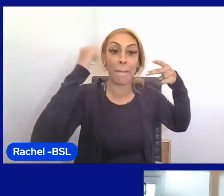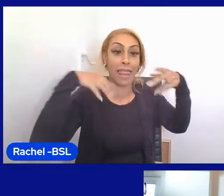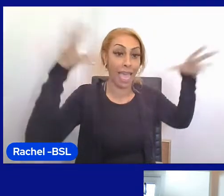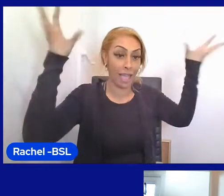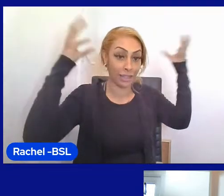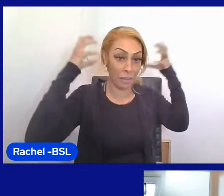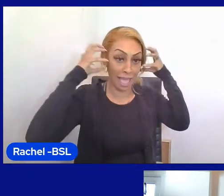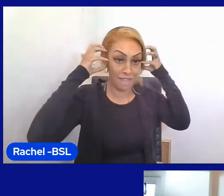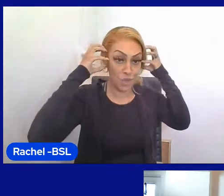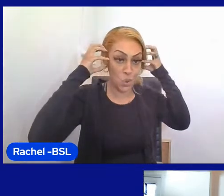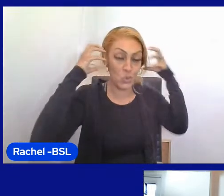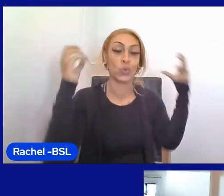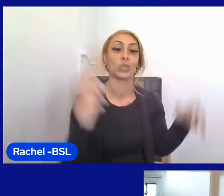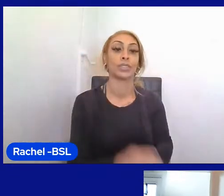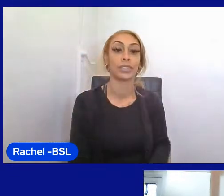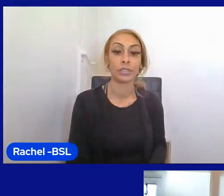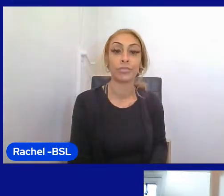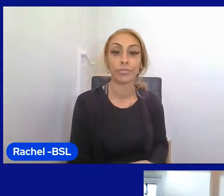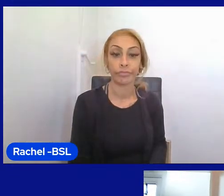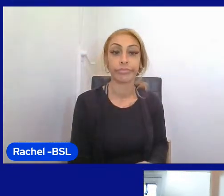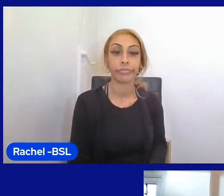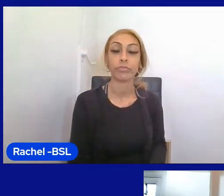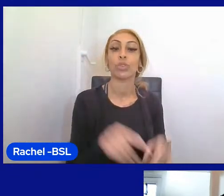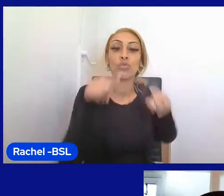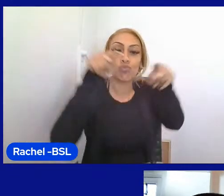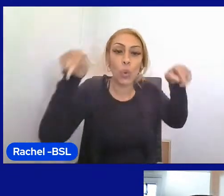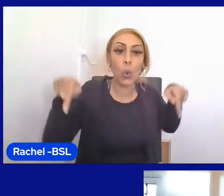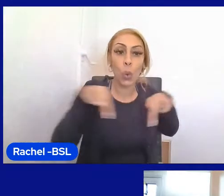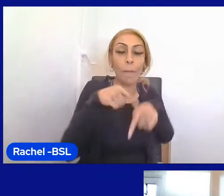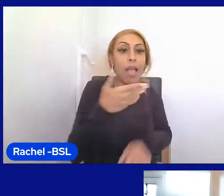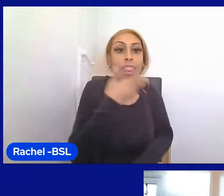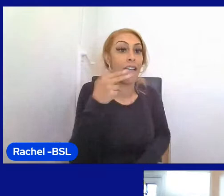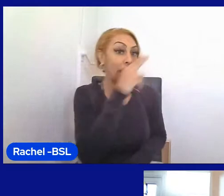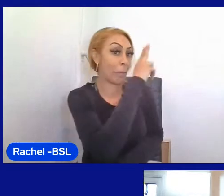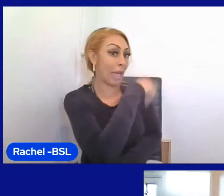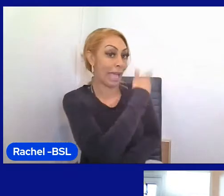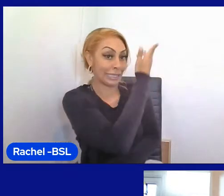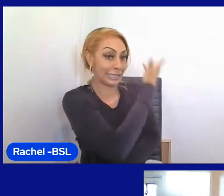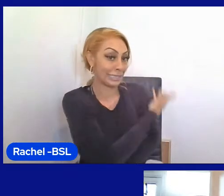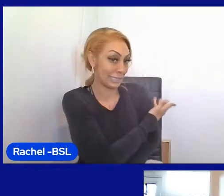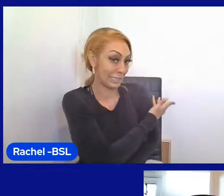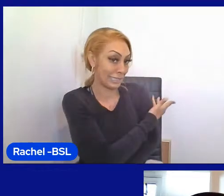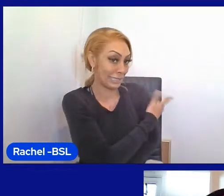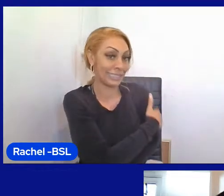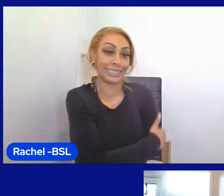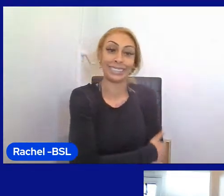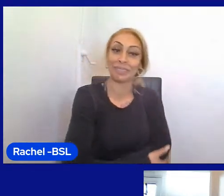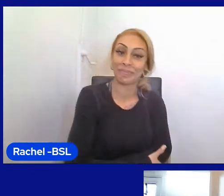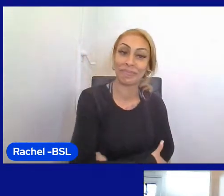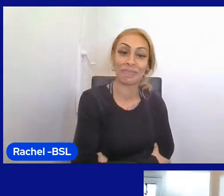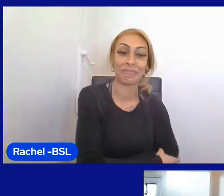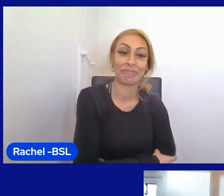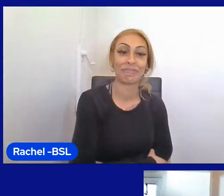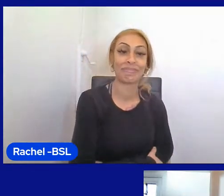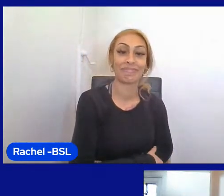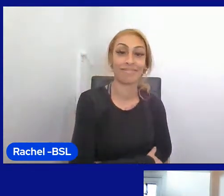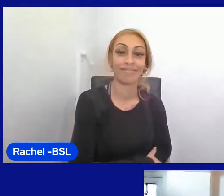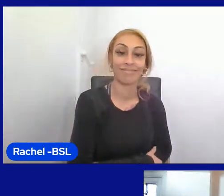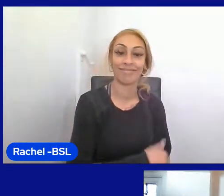headphones. I with a lovely painting of John Chol Basquiat in the background, and I'm joined by Rachel Jones with